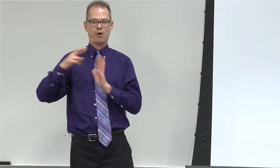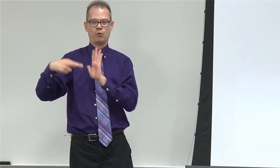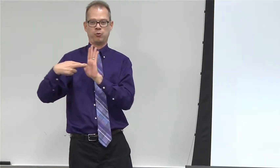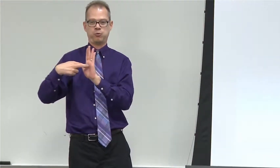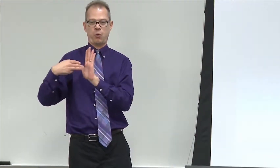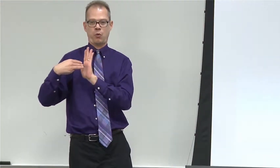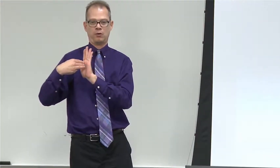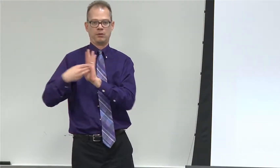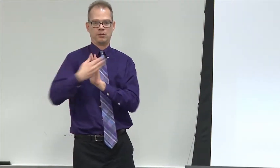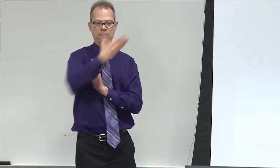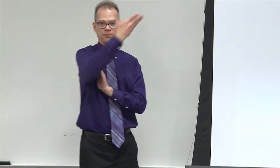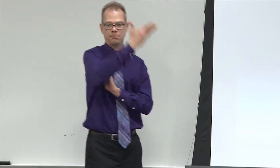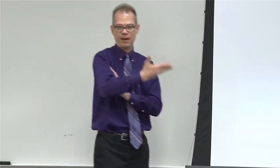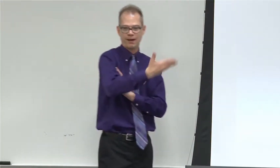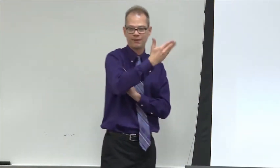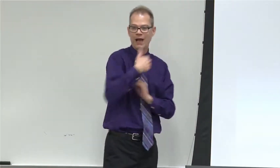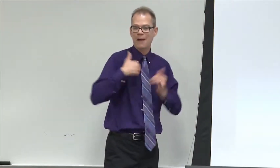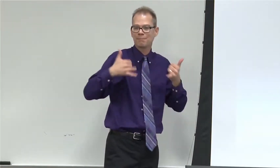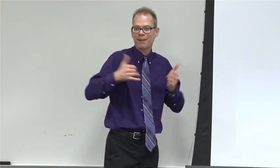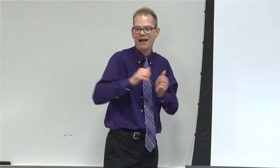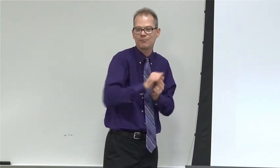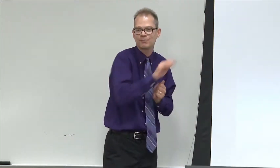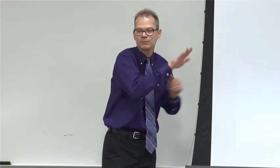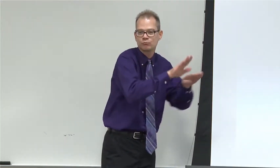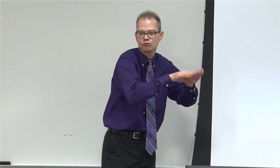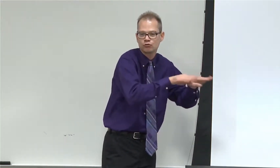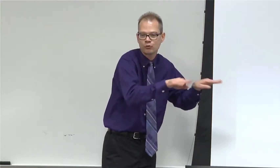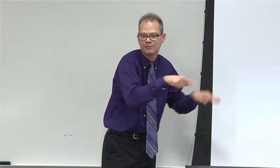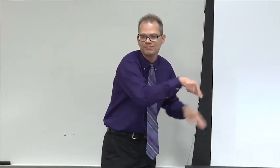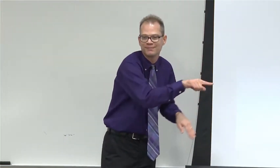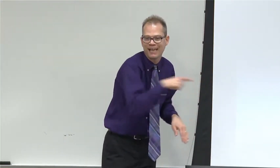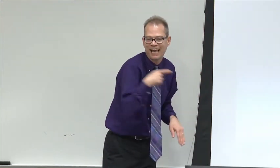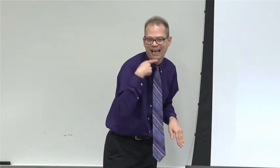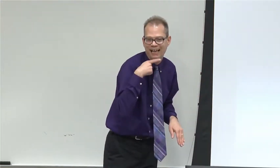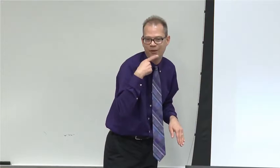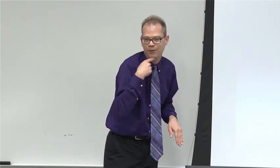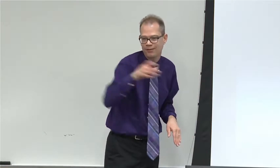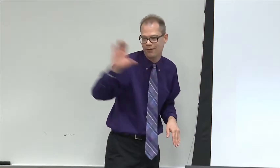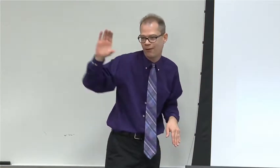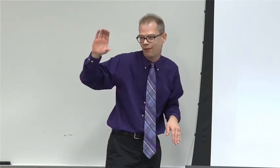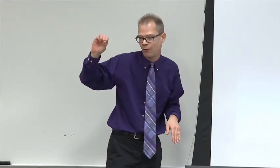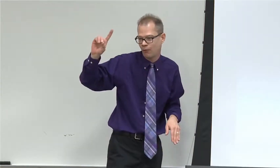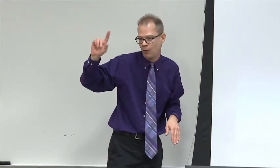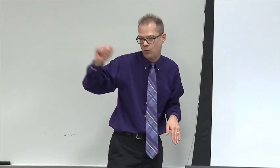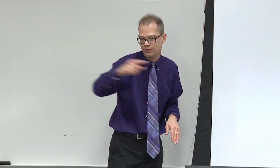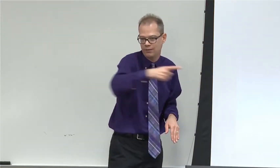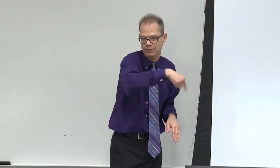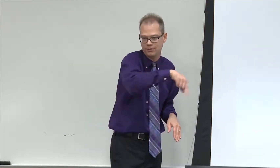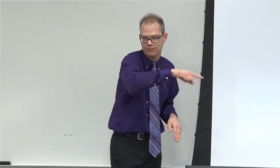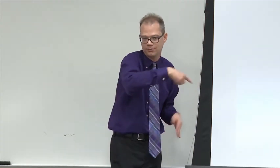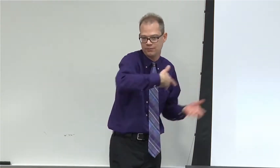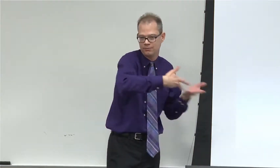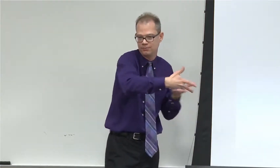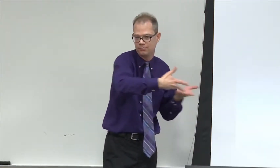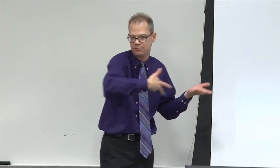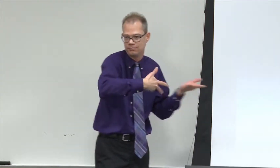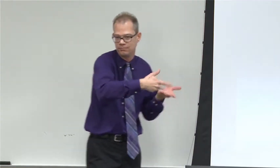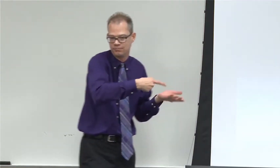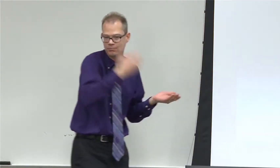And so they were my role models. I was able to play with their...their children. Their children were CODA's.